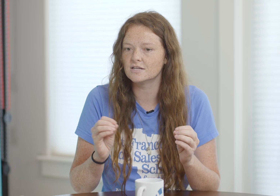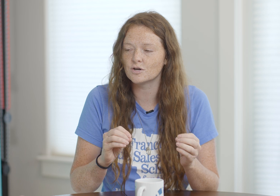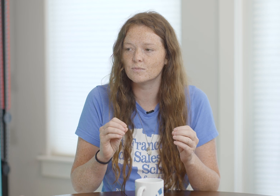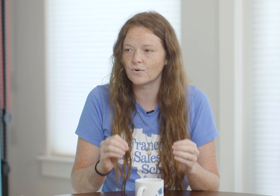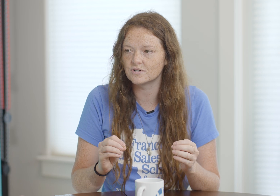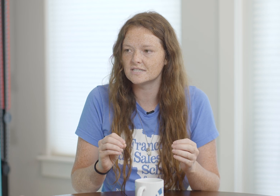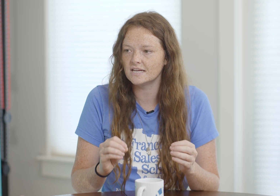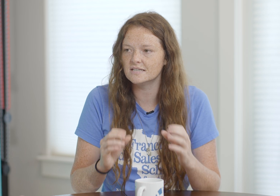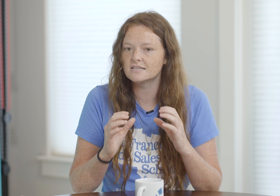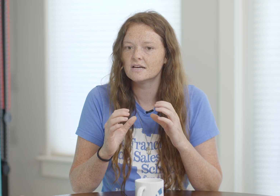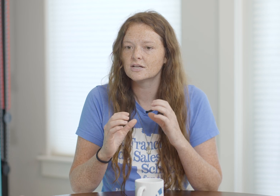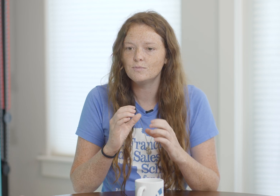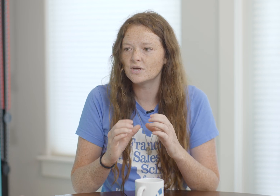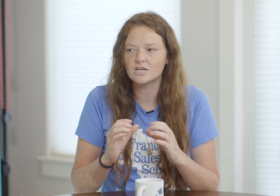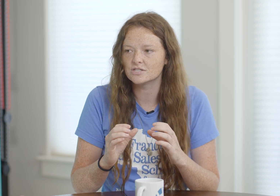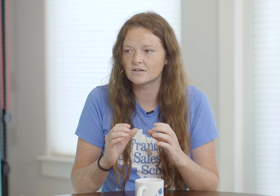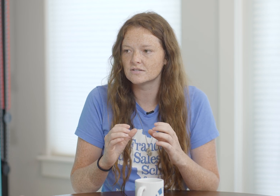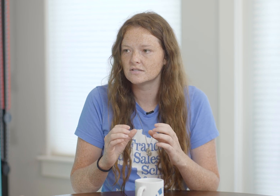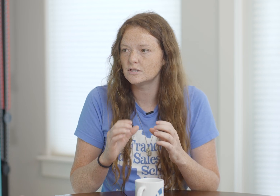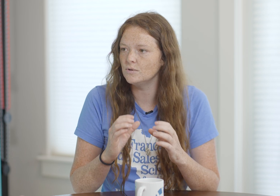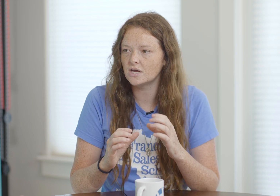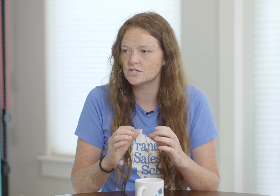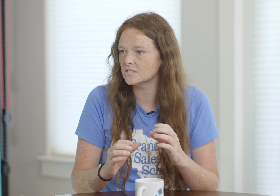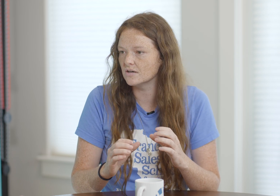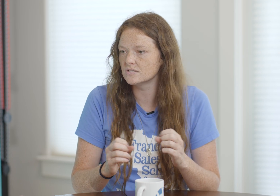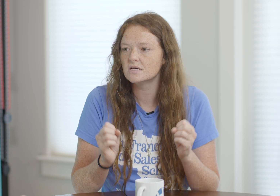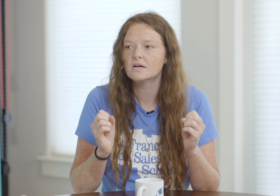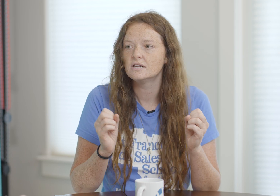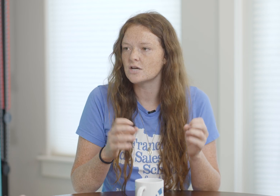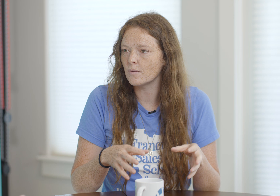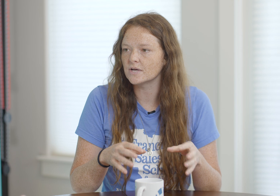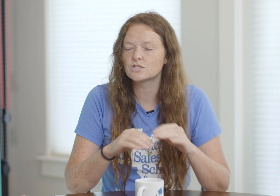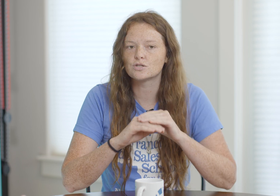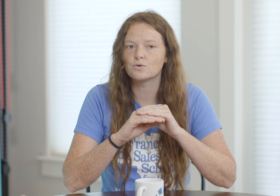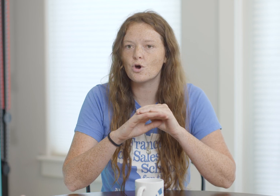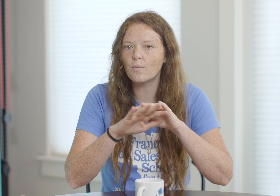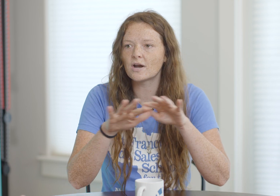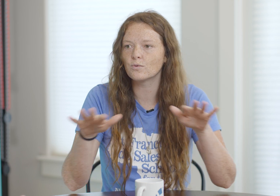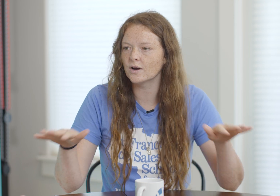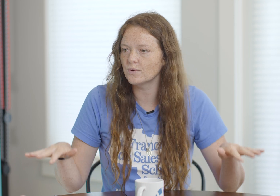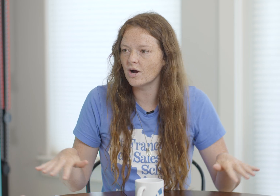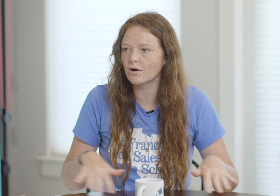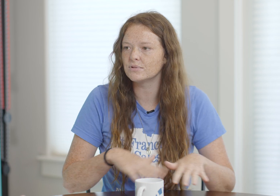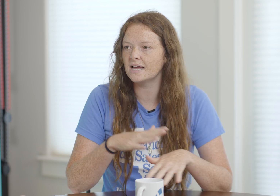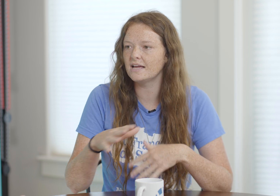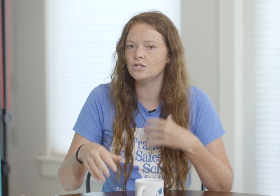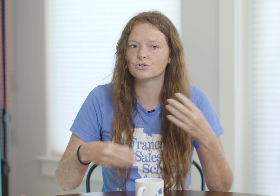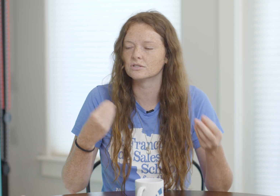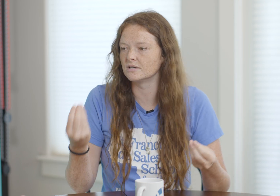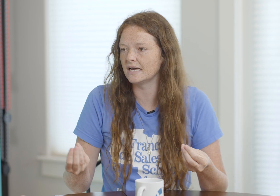so important is communication skills, communication skills, topics. So no matter where we are playing, you're learning